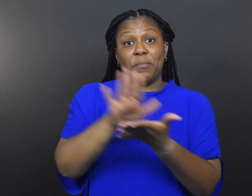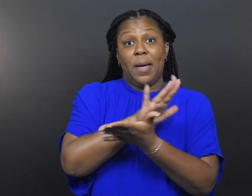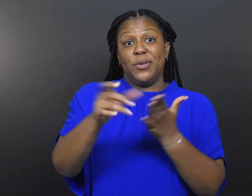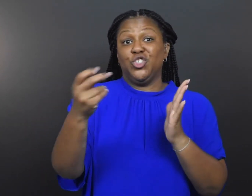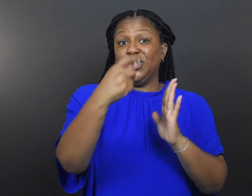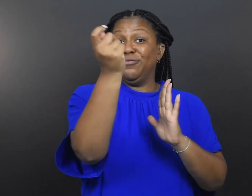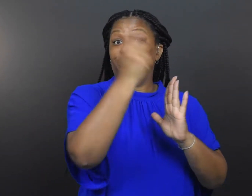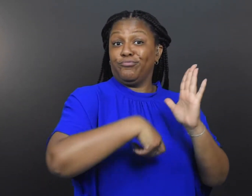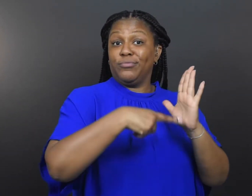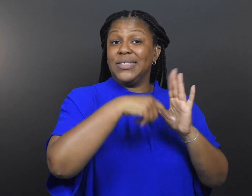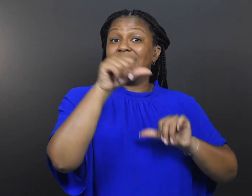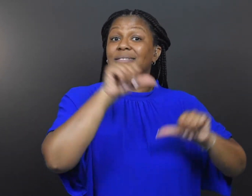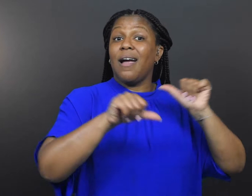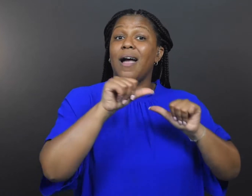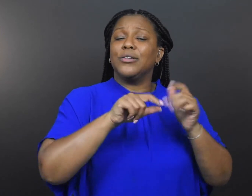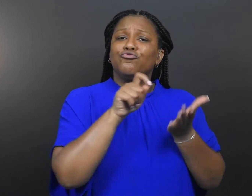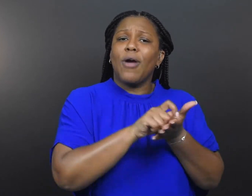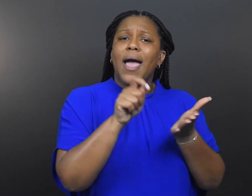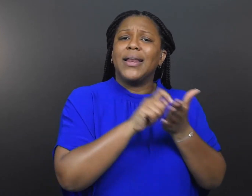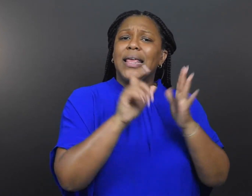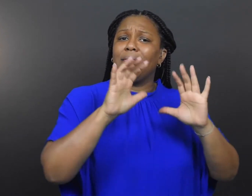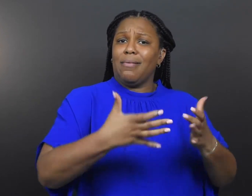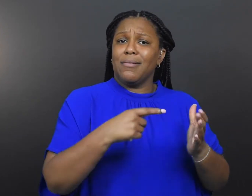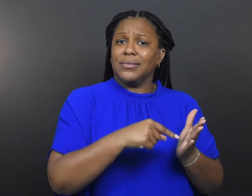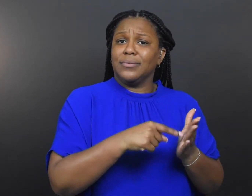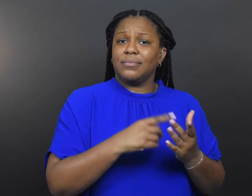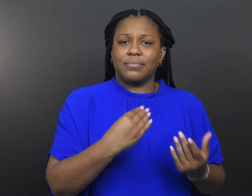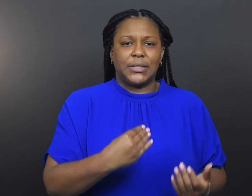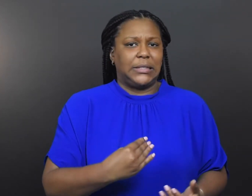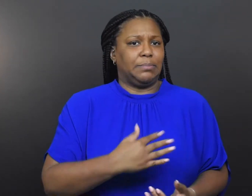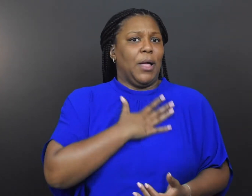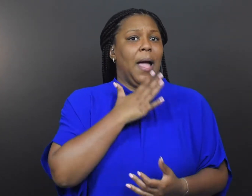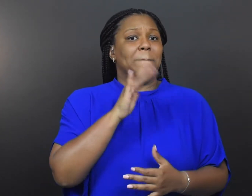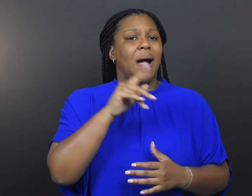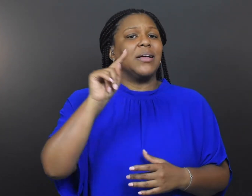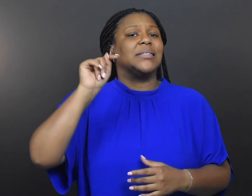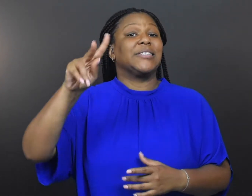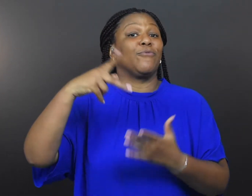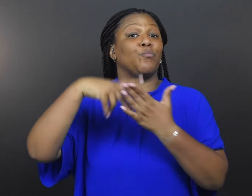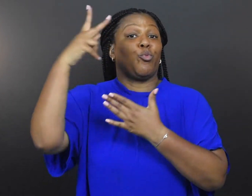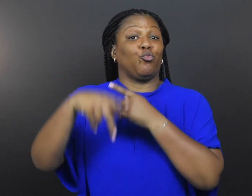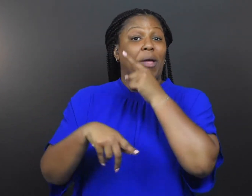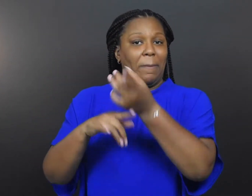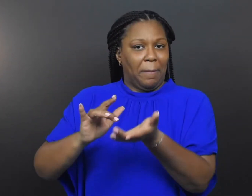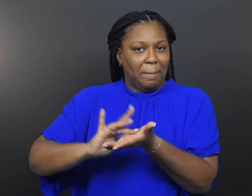A paper she wrote for a scientific writing class—inspired by a television program on medical